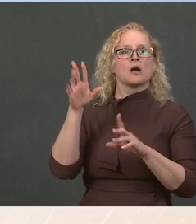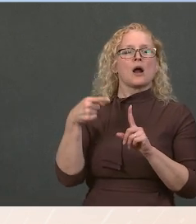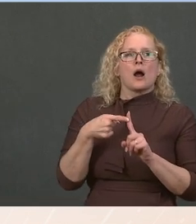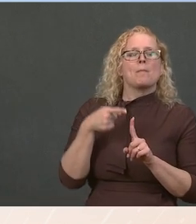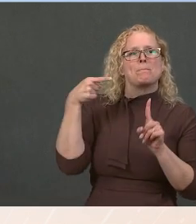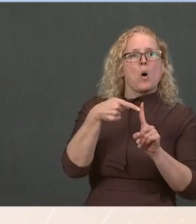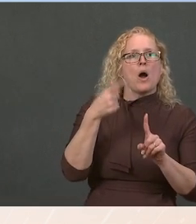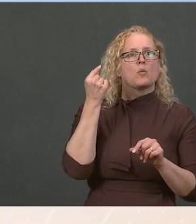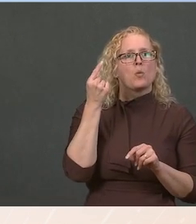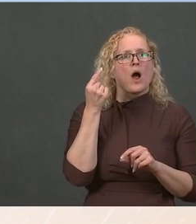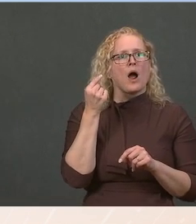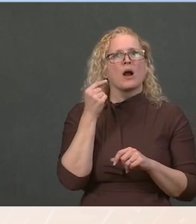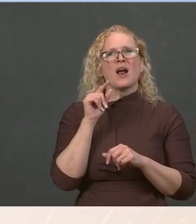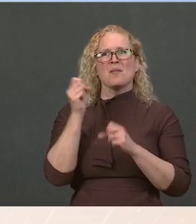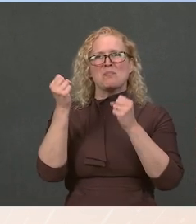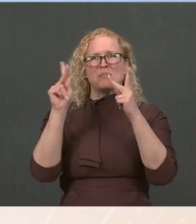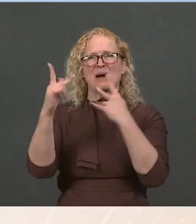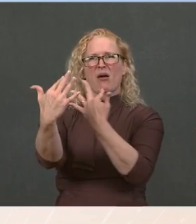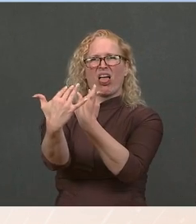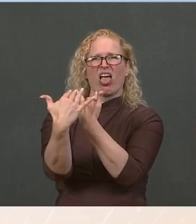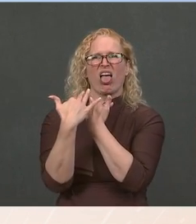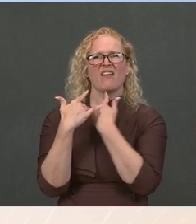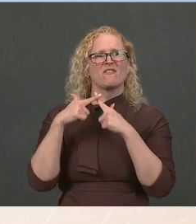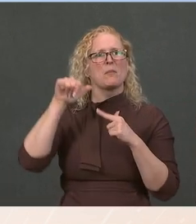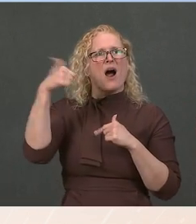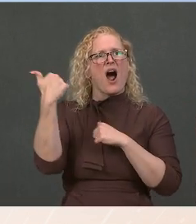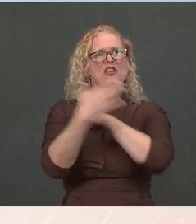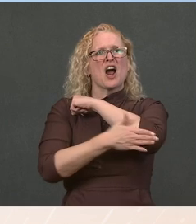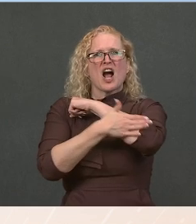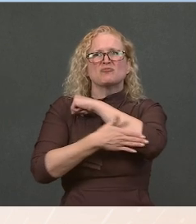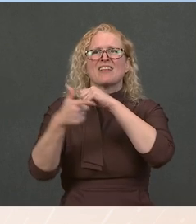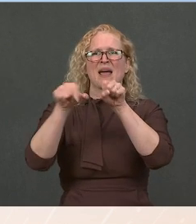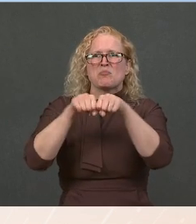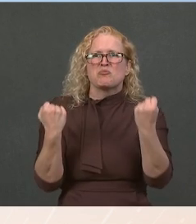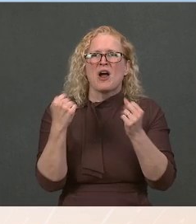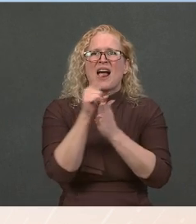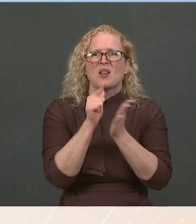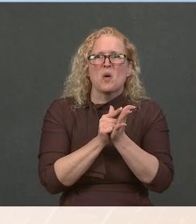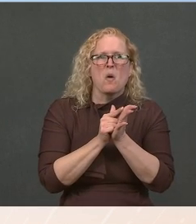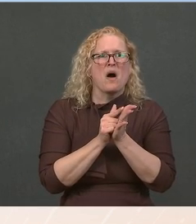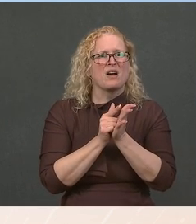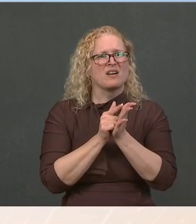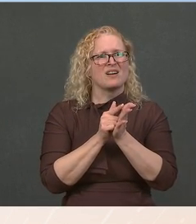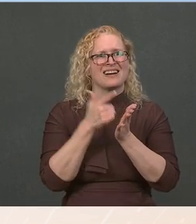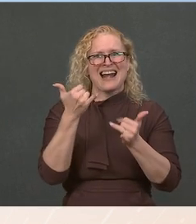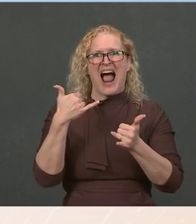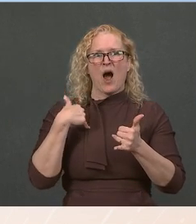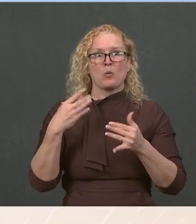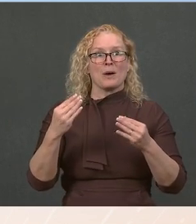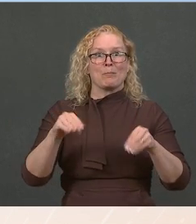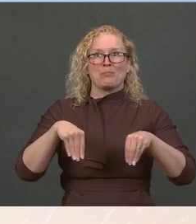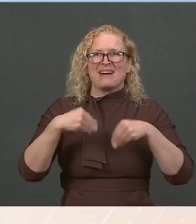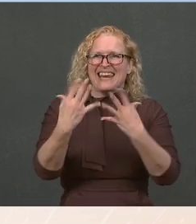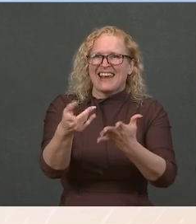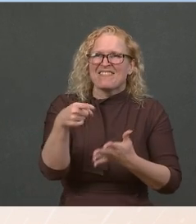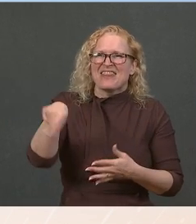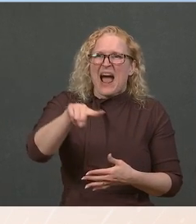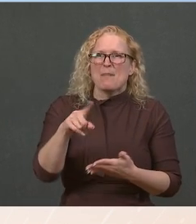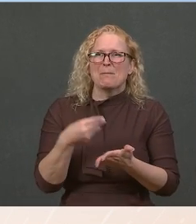and they are going to get hundreds of thousands -- Ms. Jean-Pierre: So -- The Press: -- of dollars in taxpayer money. Ms. Jean-Pierre: A couple of things: I mean, I cannot speak to this from here.